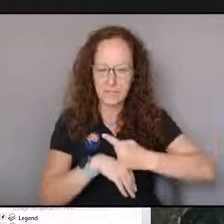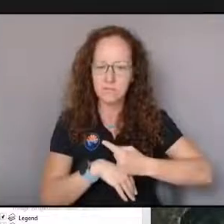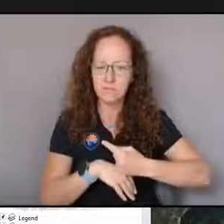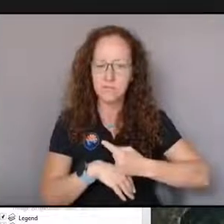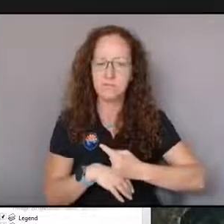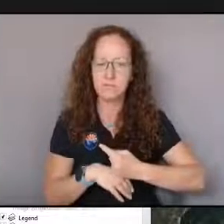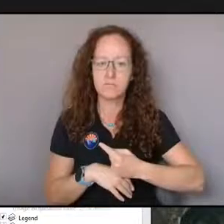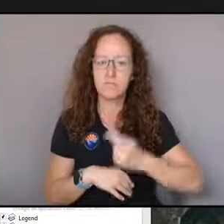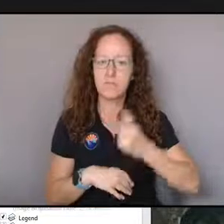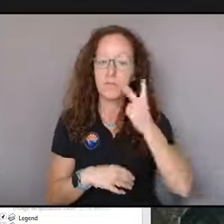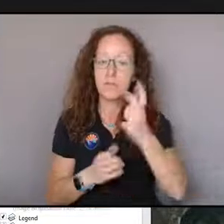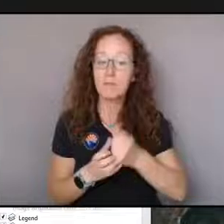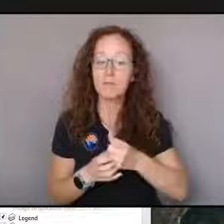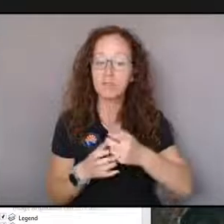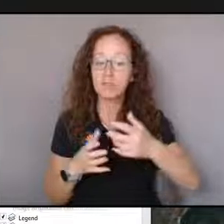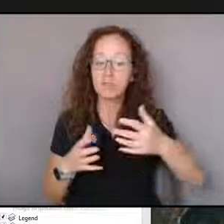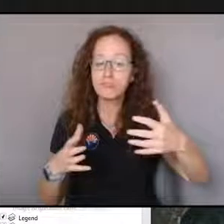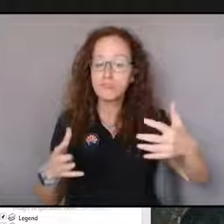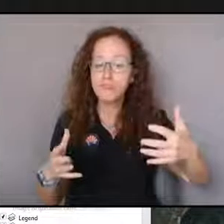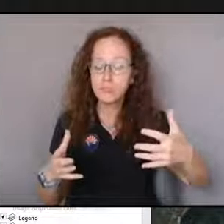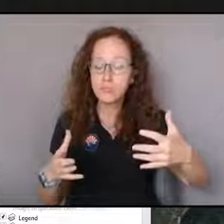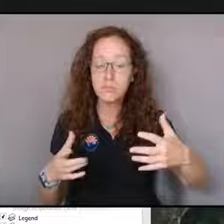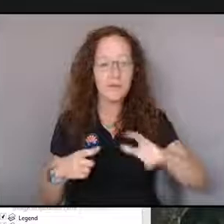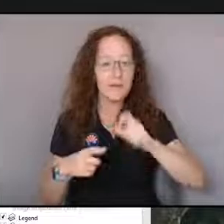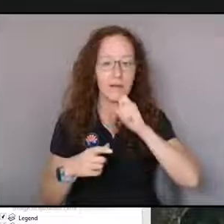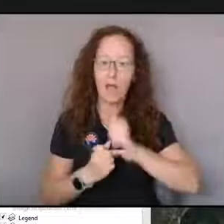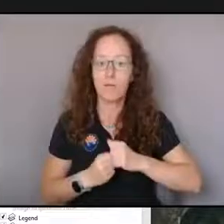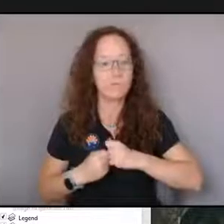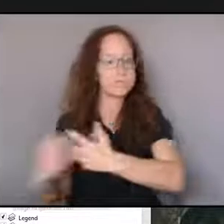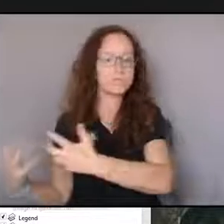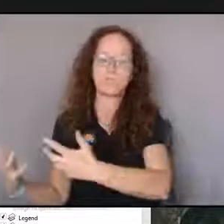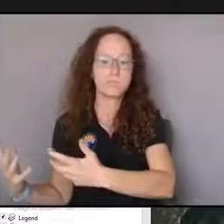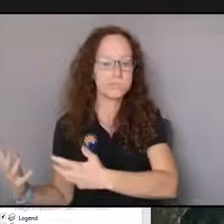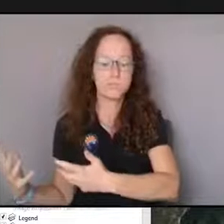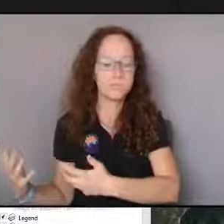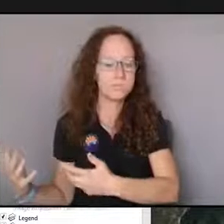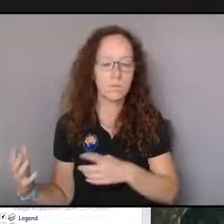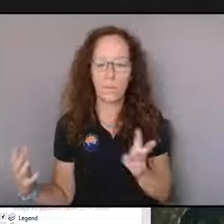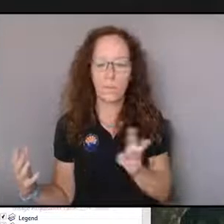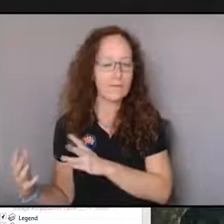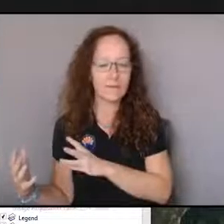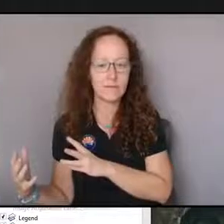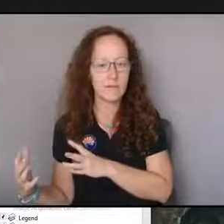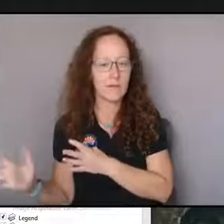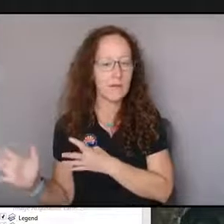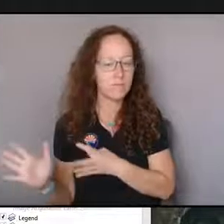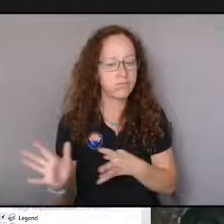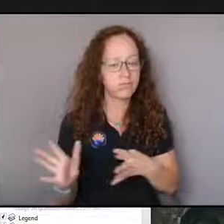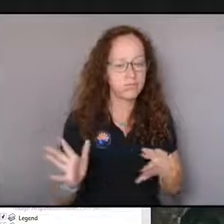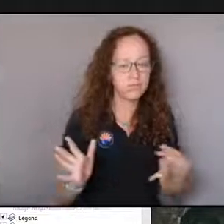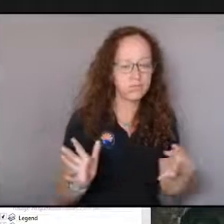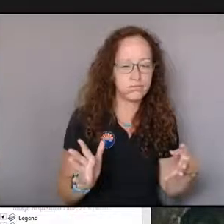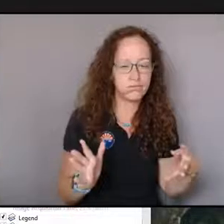YOU CAN SEE SOME GROWTH THERE, BUT NOT REALLY BIG GROWTH TO THE WEST. IT IS STRUGGLING AGAINST THE WIND. THE WIND IS PUSHING